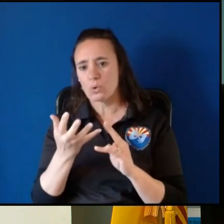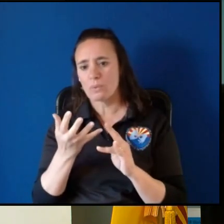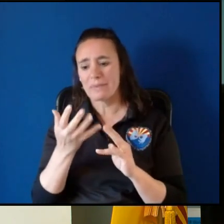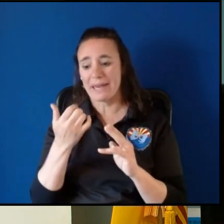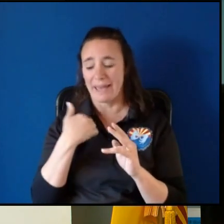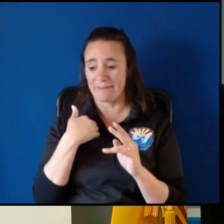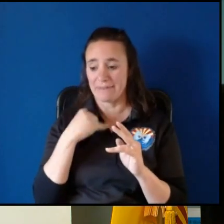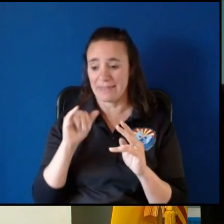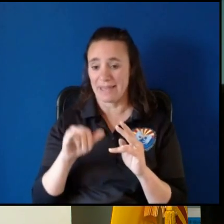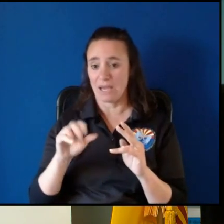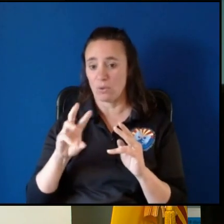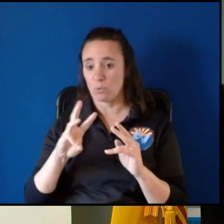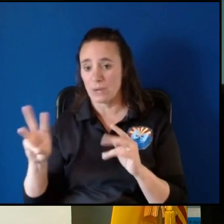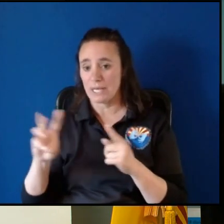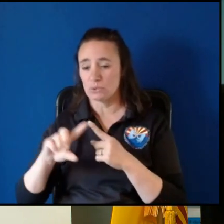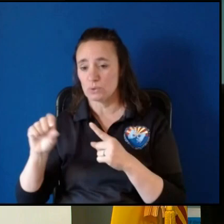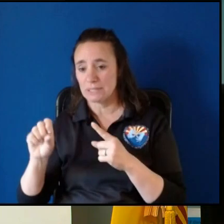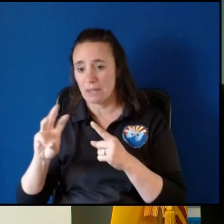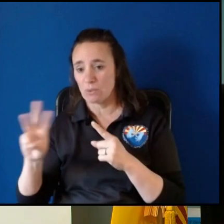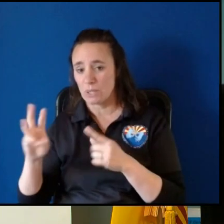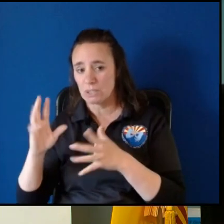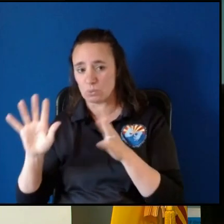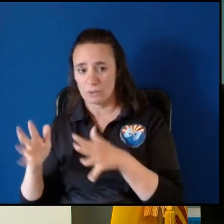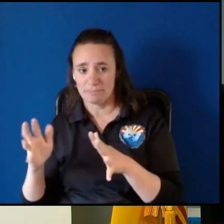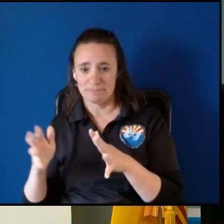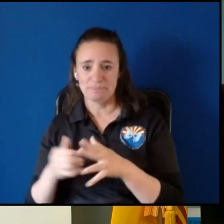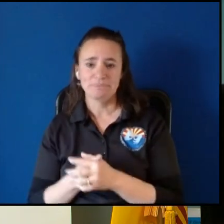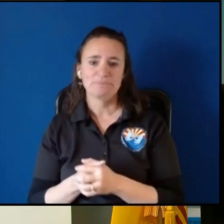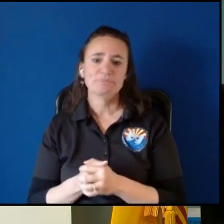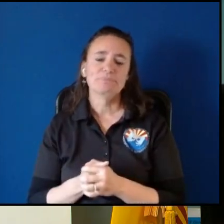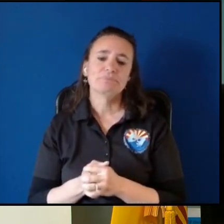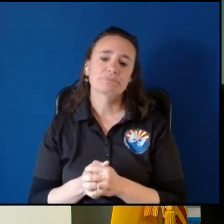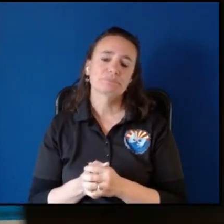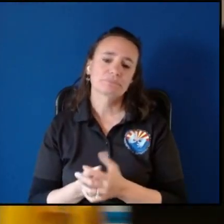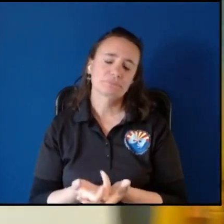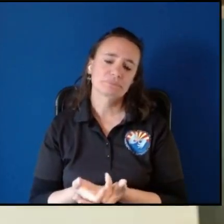they become stronger again. So, in conclusion, what we're,